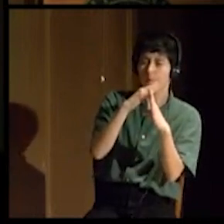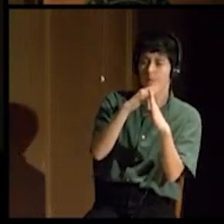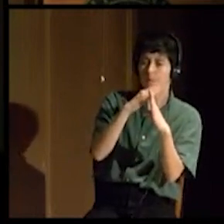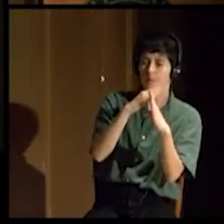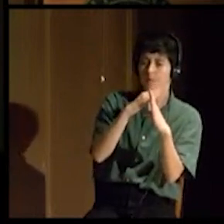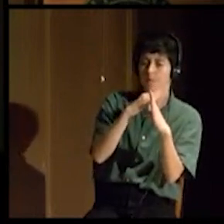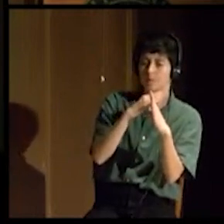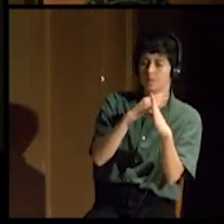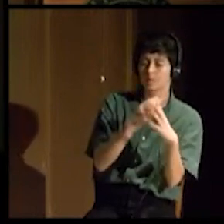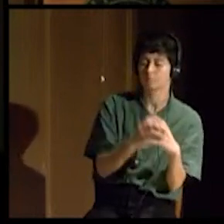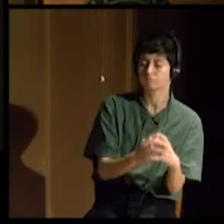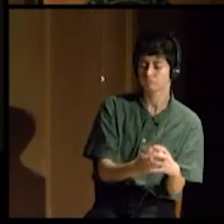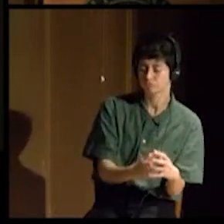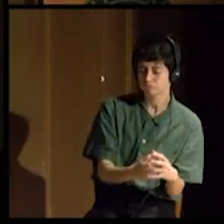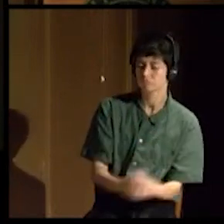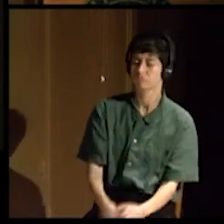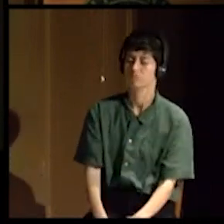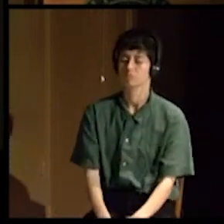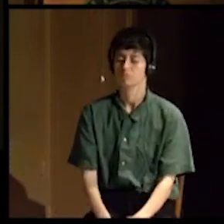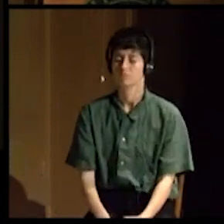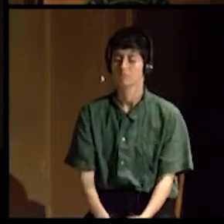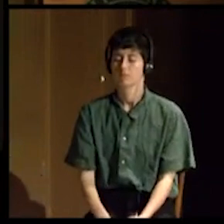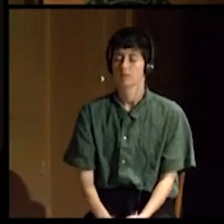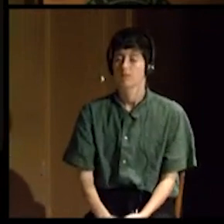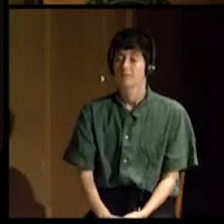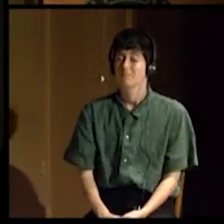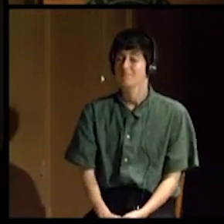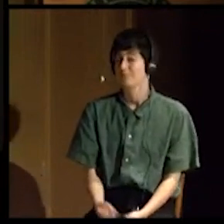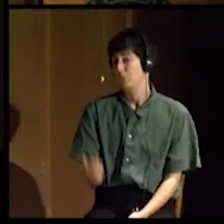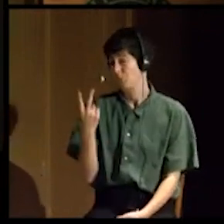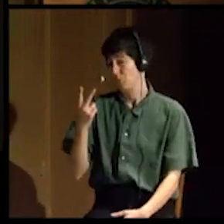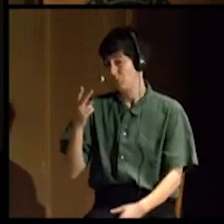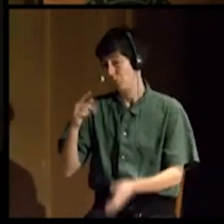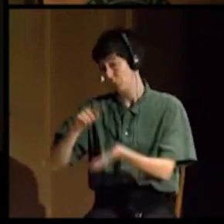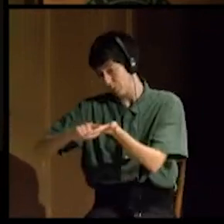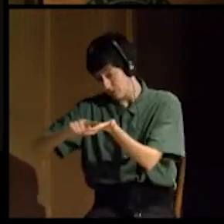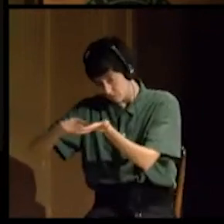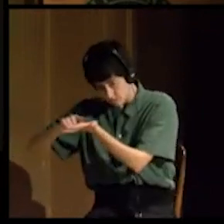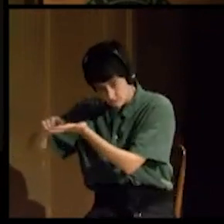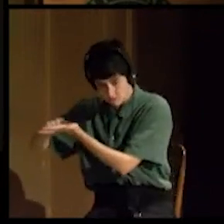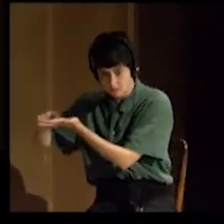and Fenn, they started experiments. So they recreated magma chambers in the lab